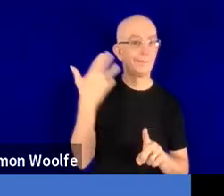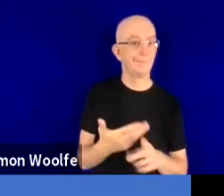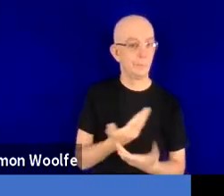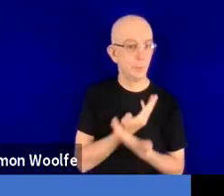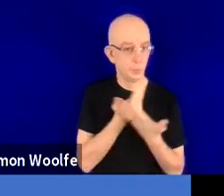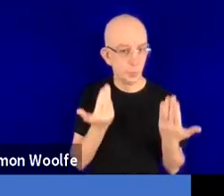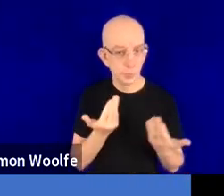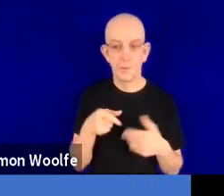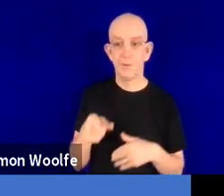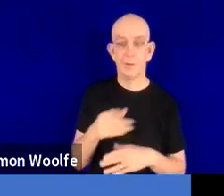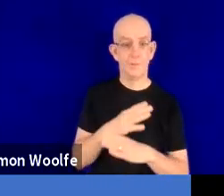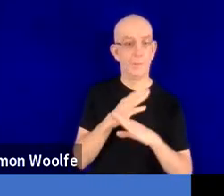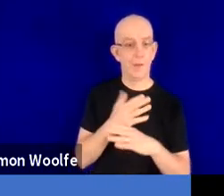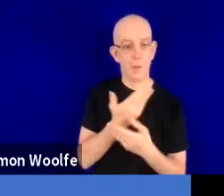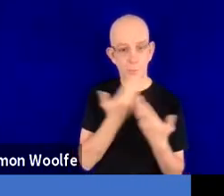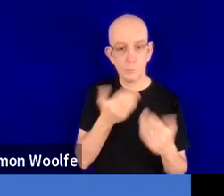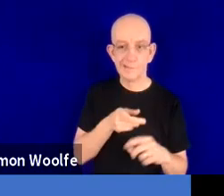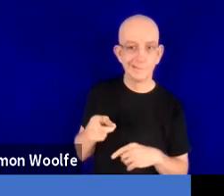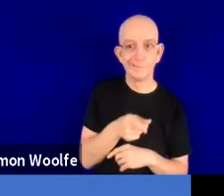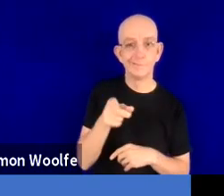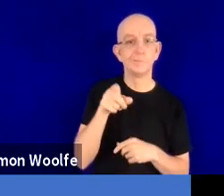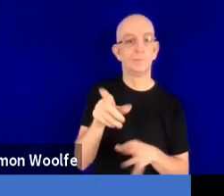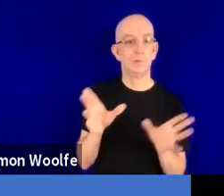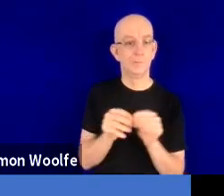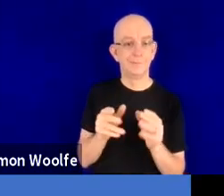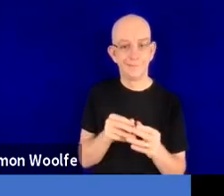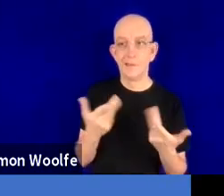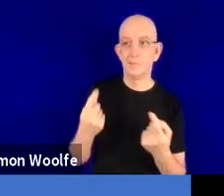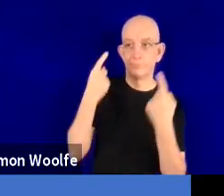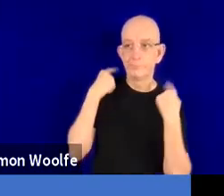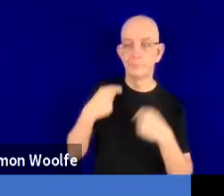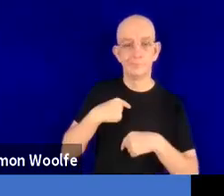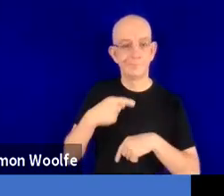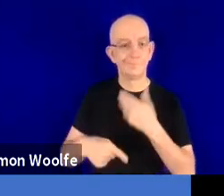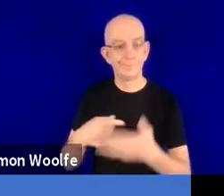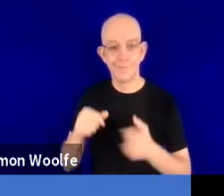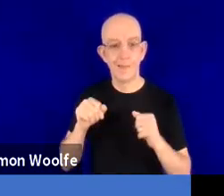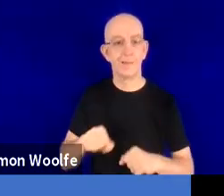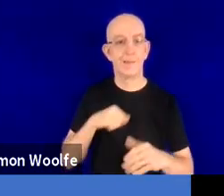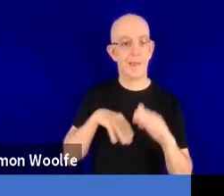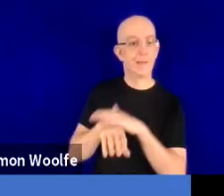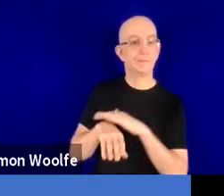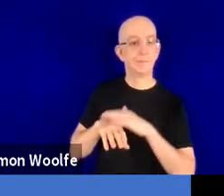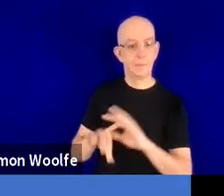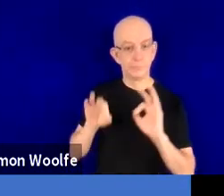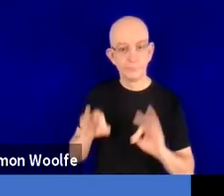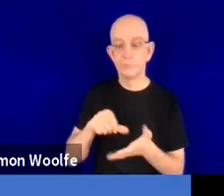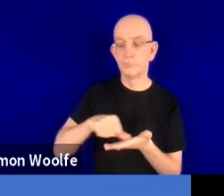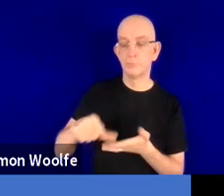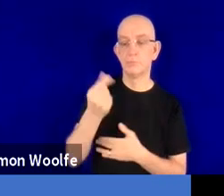but most of the colleagues were telling us that they didn't have a chance actually to influence what was going on